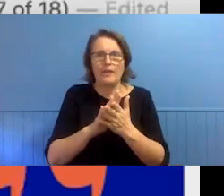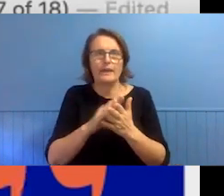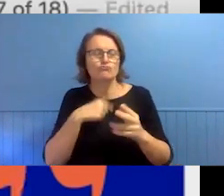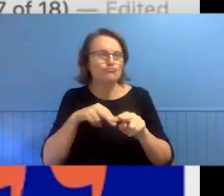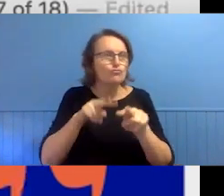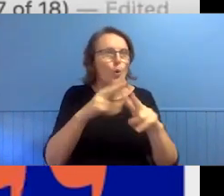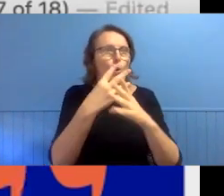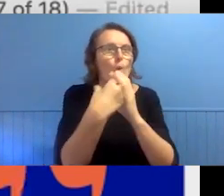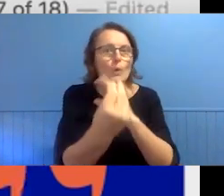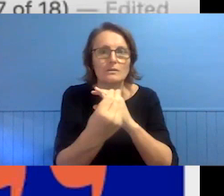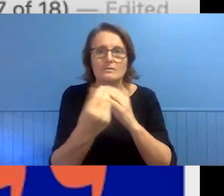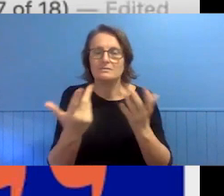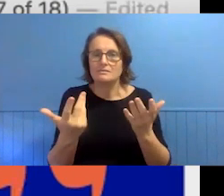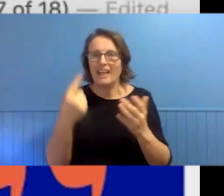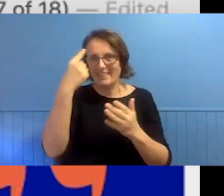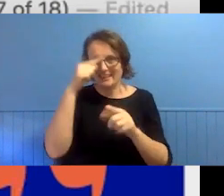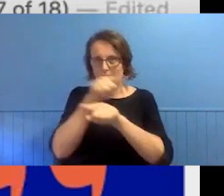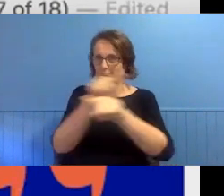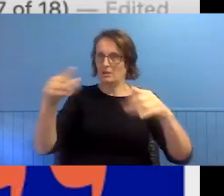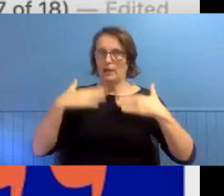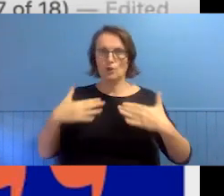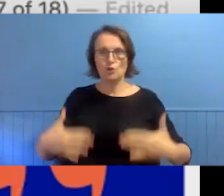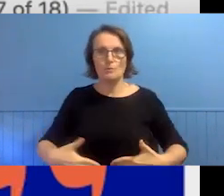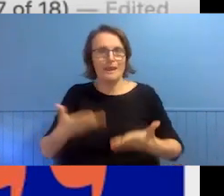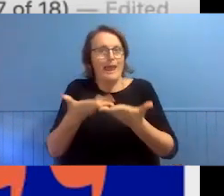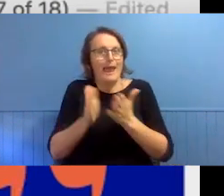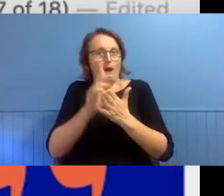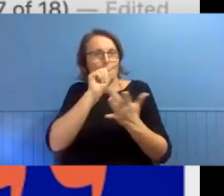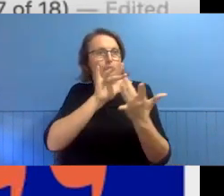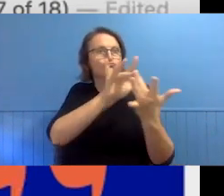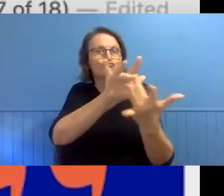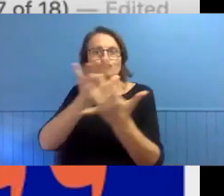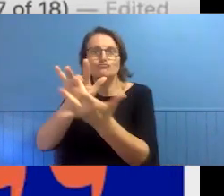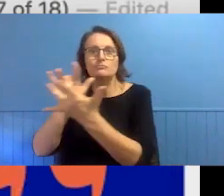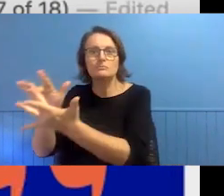connect with them? What customer journey are you creating and why is